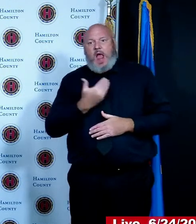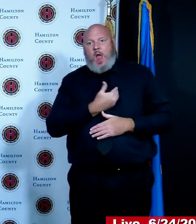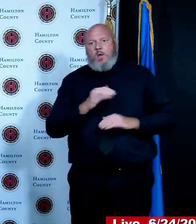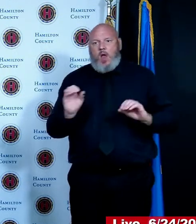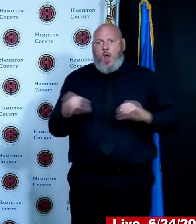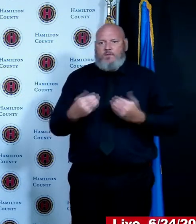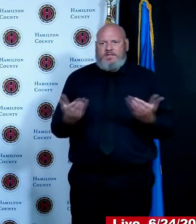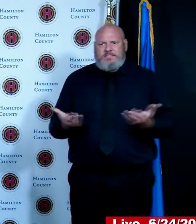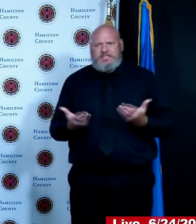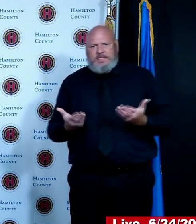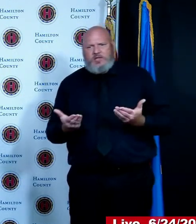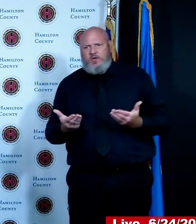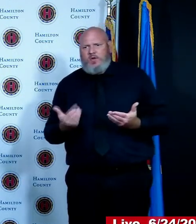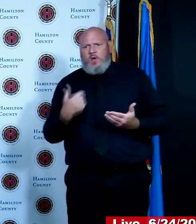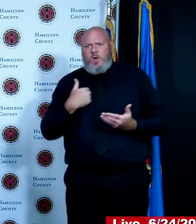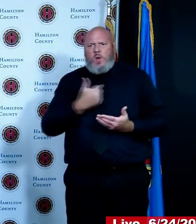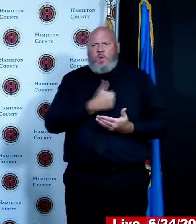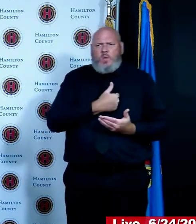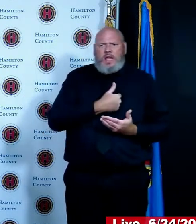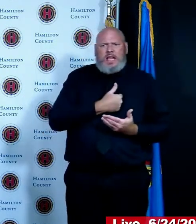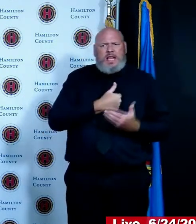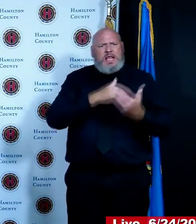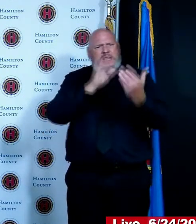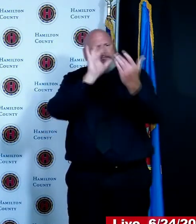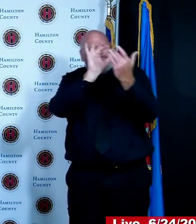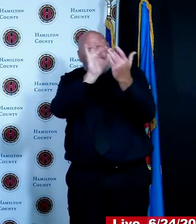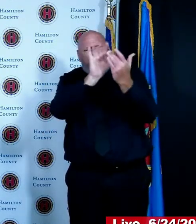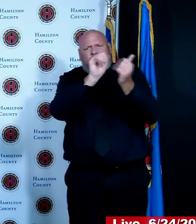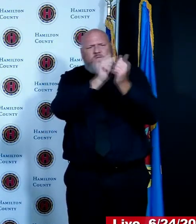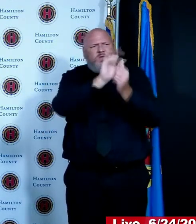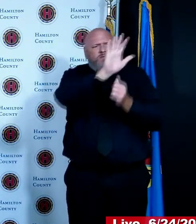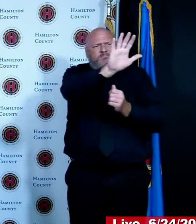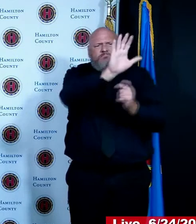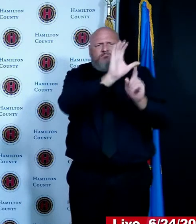communities where we need to so that we can have the greatest impact as